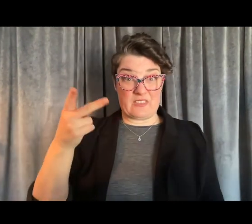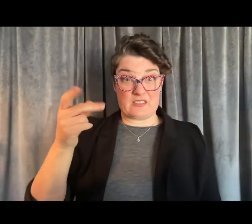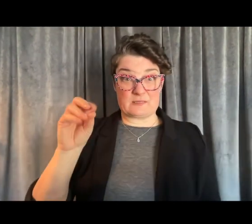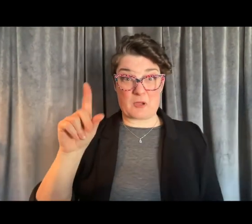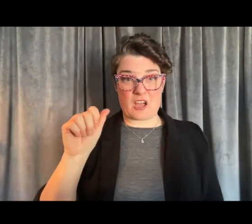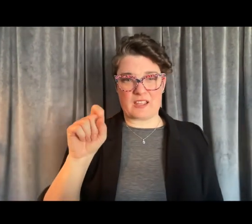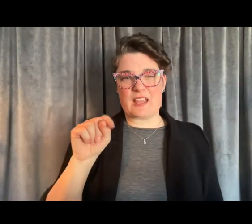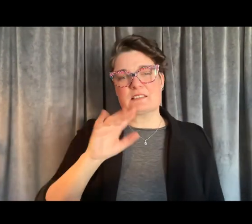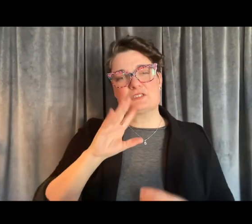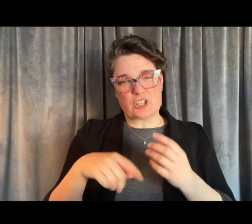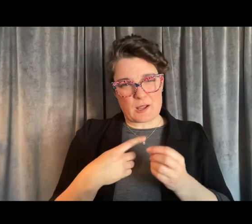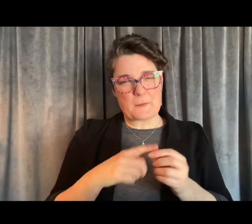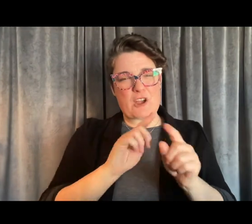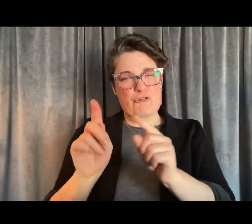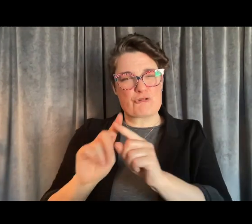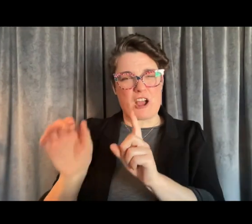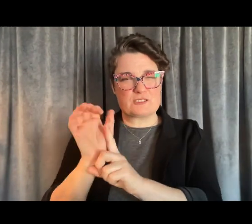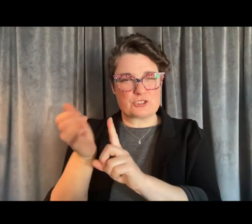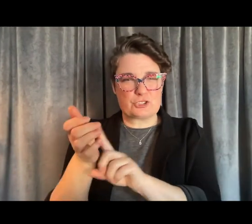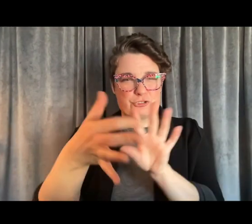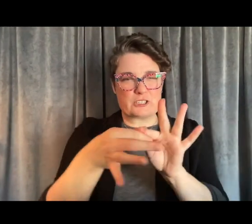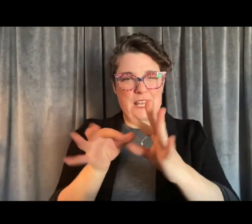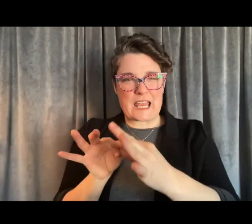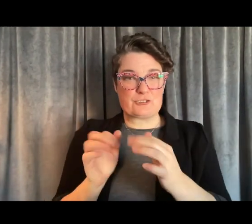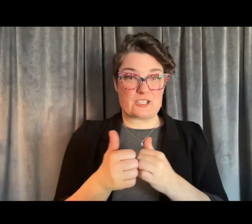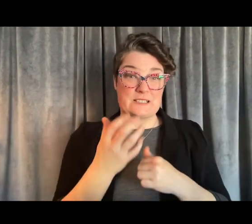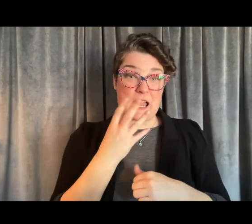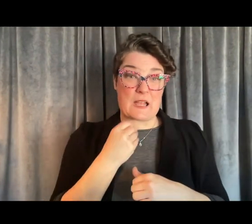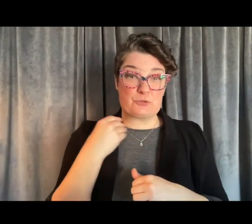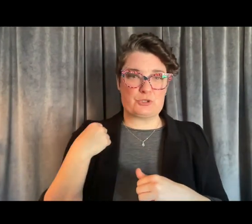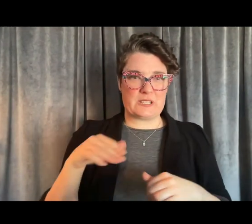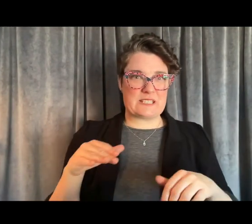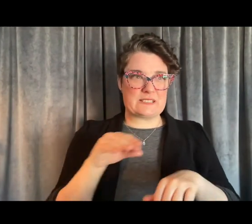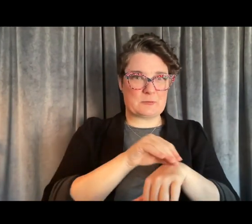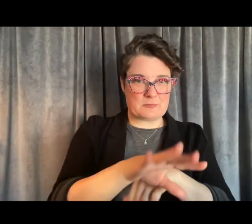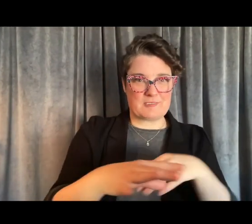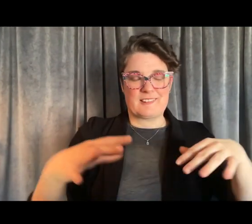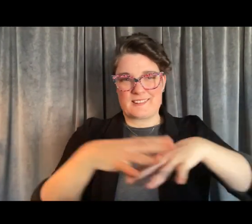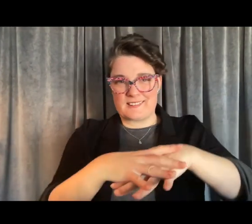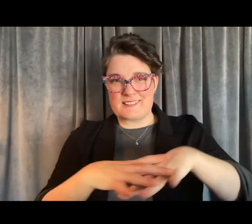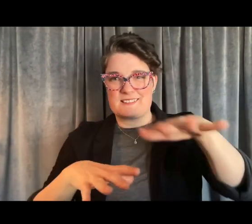connections and the ways that Judaism has intersected with so many other